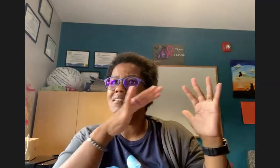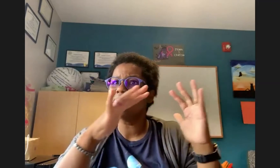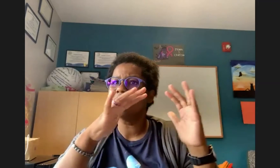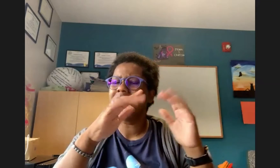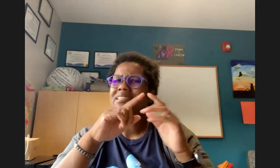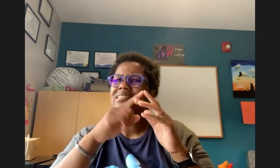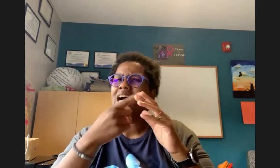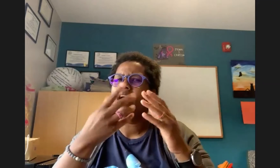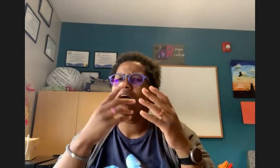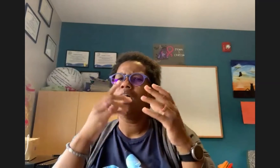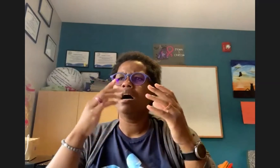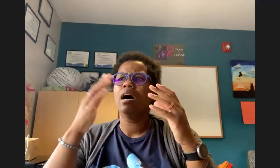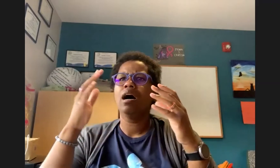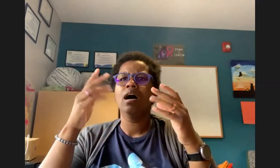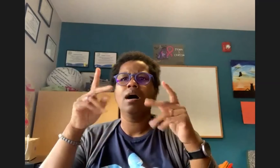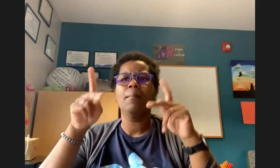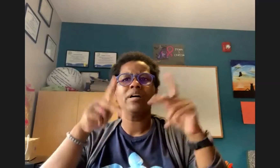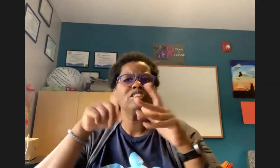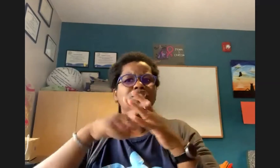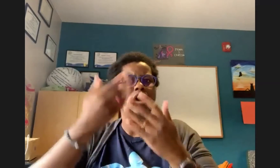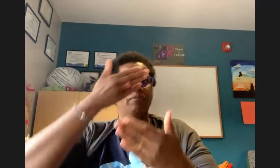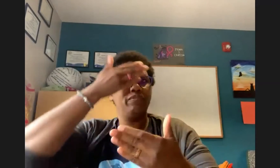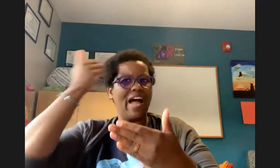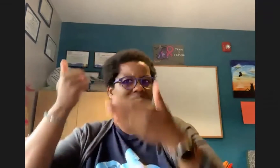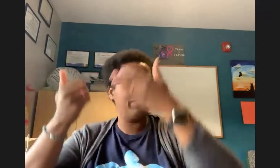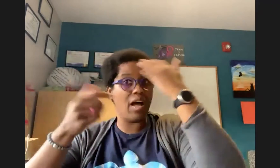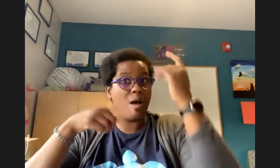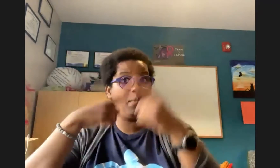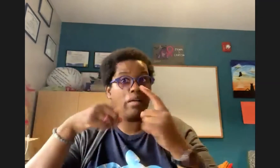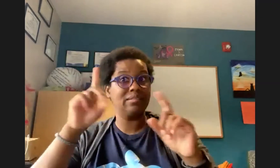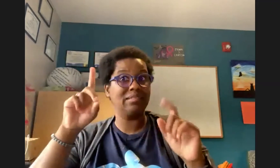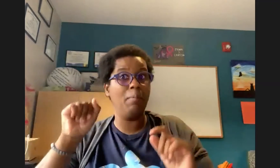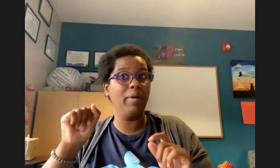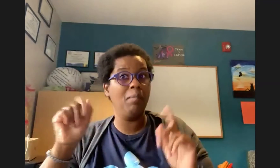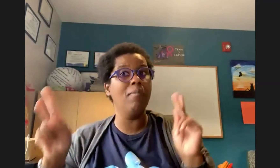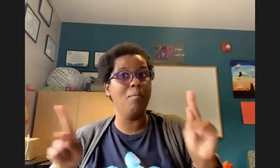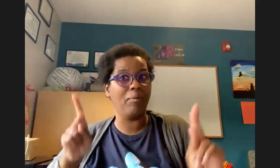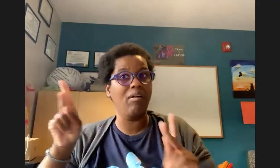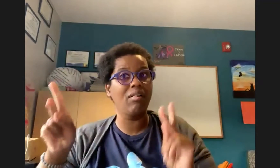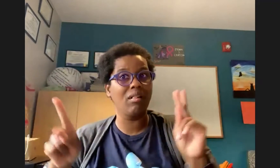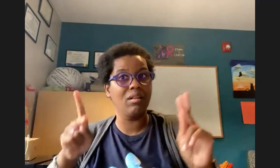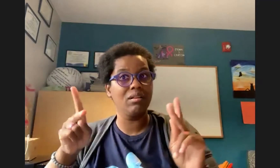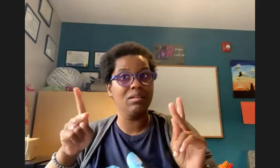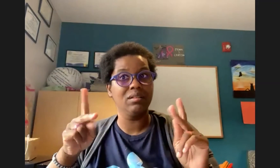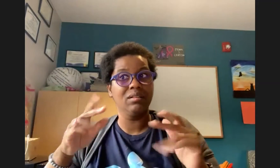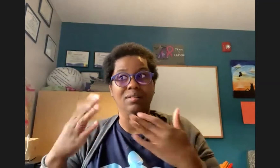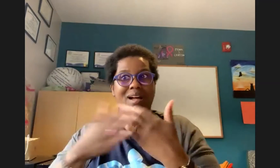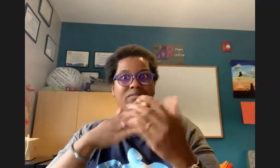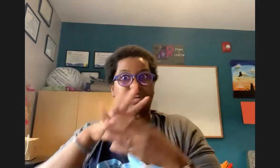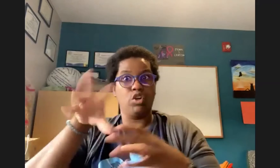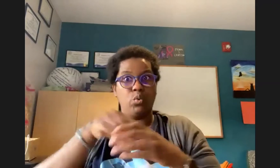That was helpful, but as time went on people began to forget about individuals with disabilities.